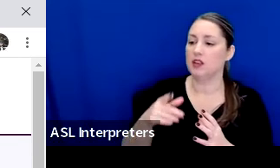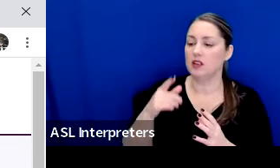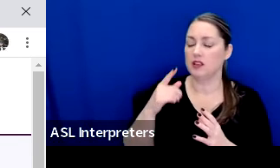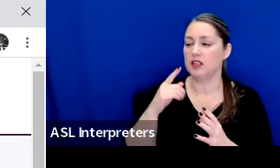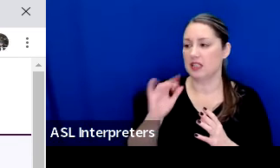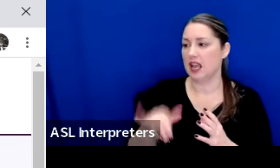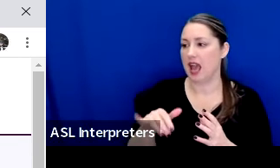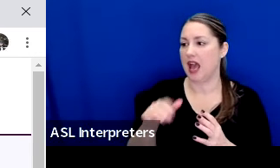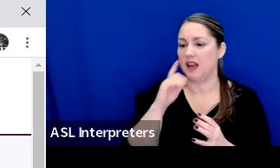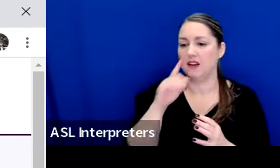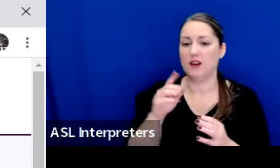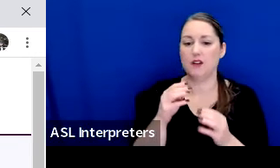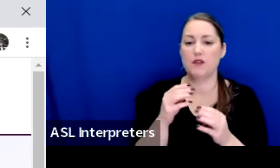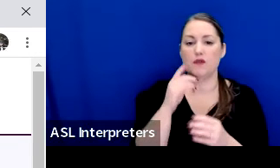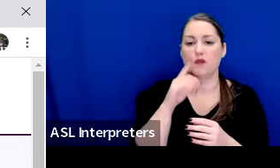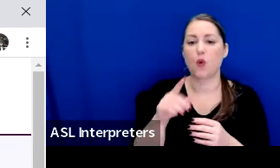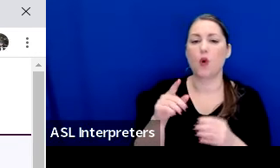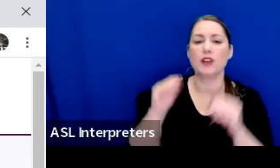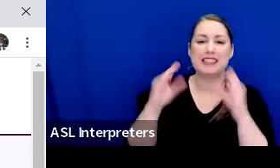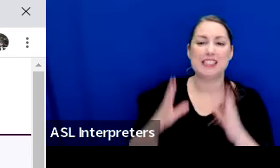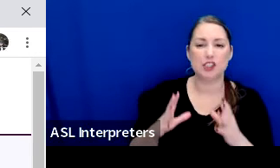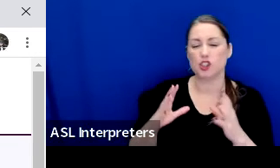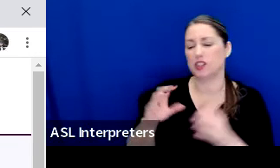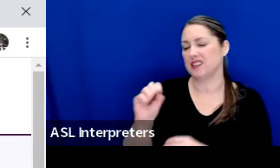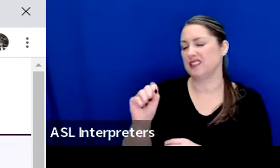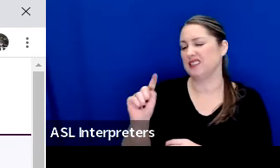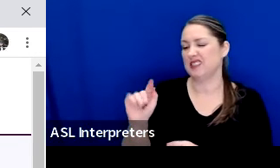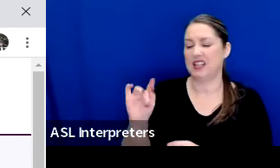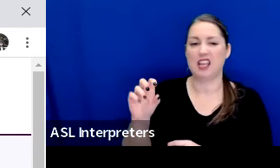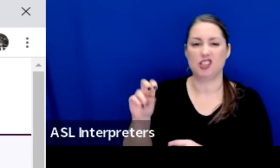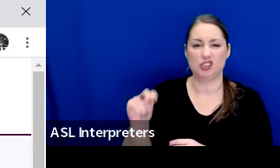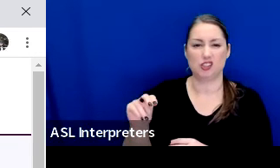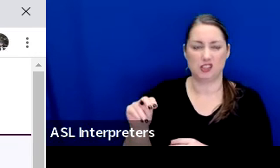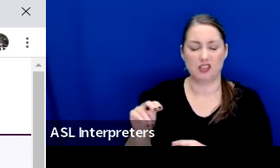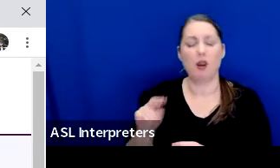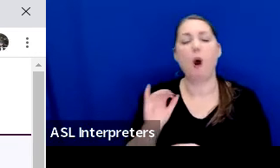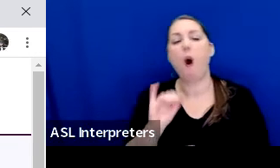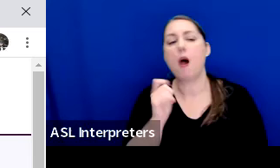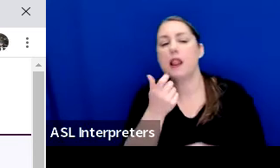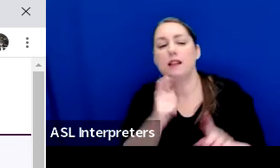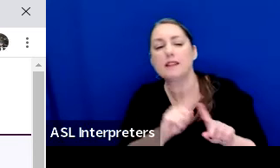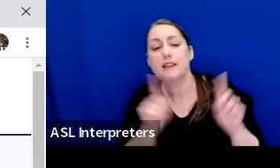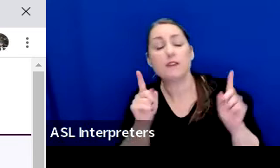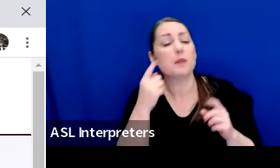Mathematics teacher education, right? OK, yes. So that's a little different than is there some resources for liberal arts? Yeah.